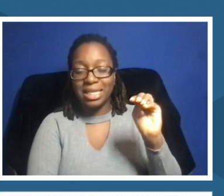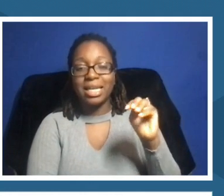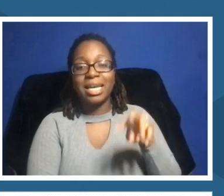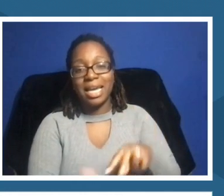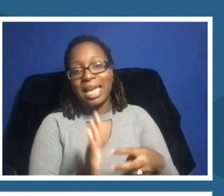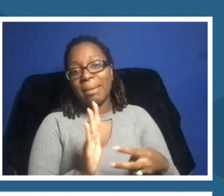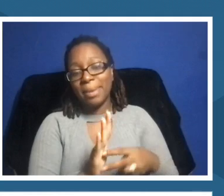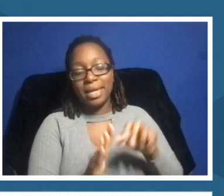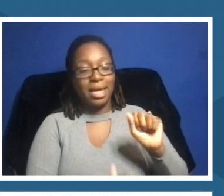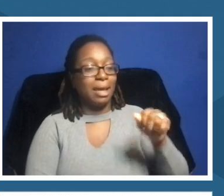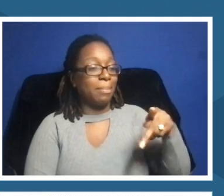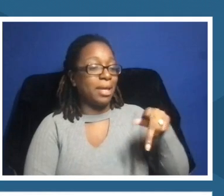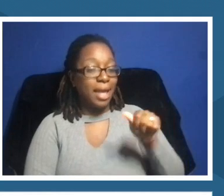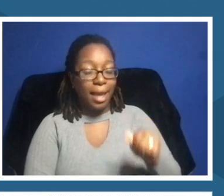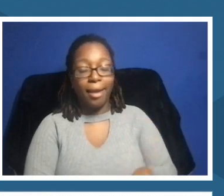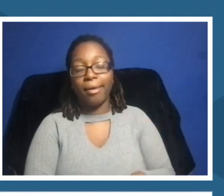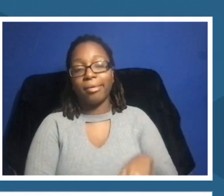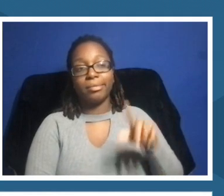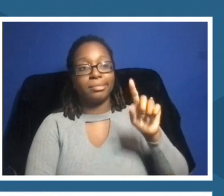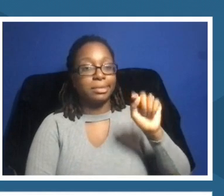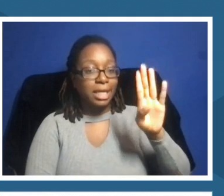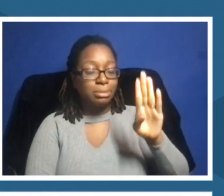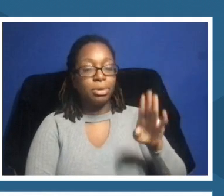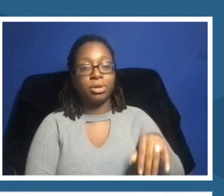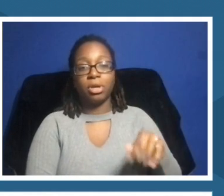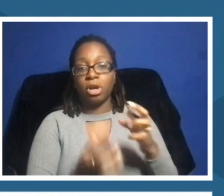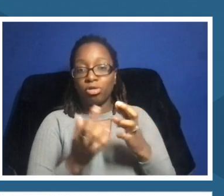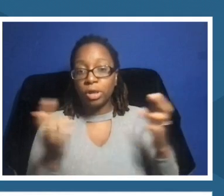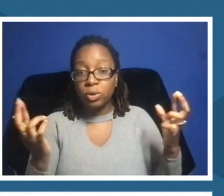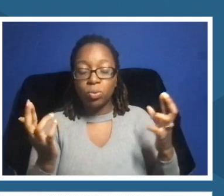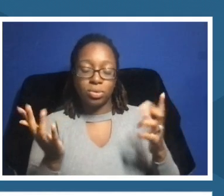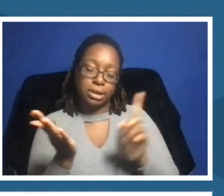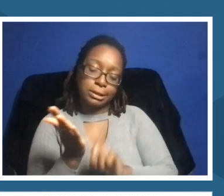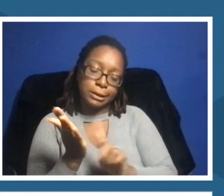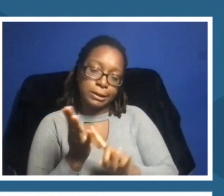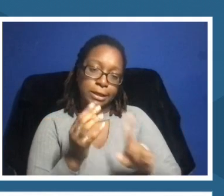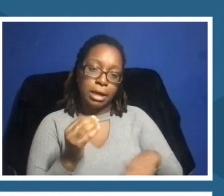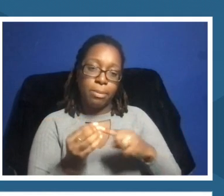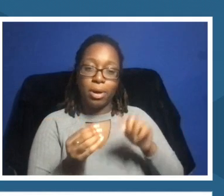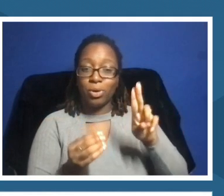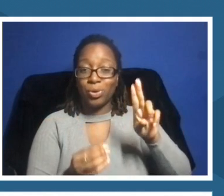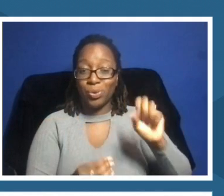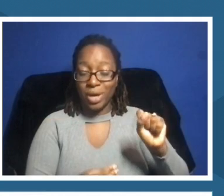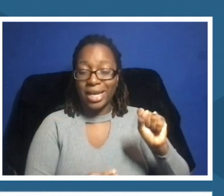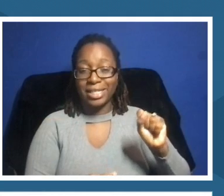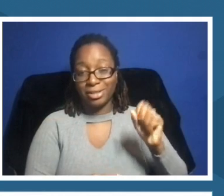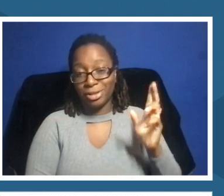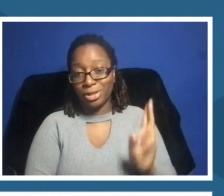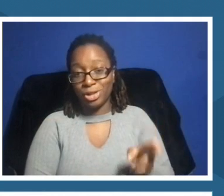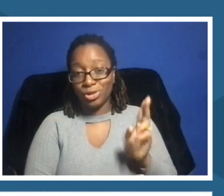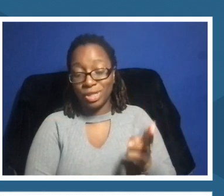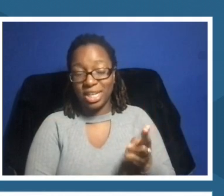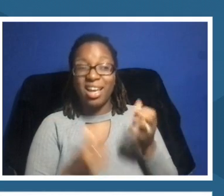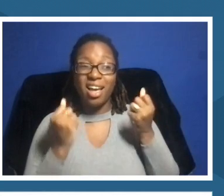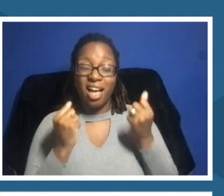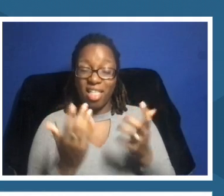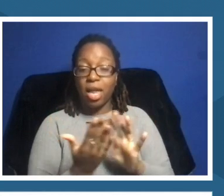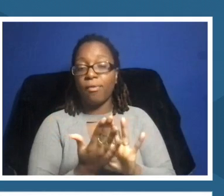textbooks and other resources about us history and while there's been a long erasure things are changing in the